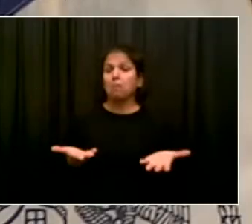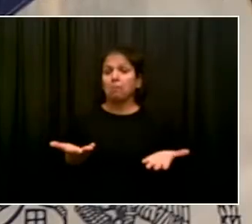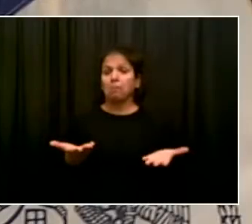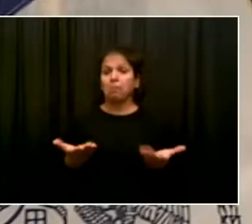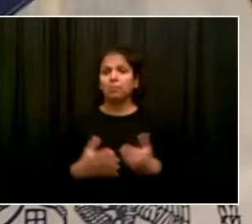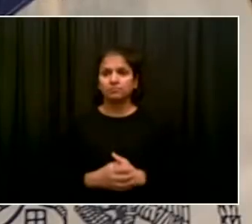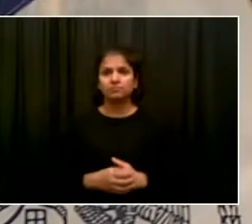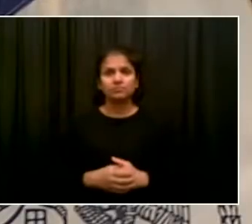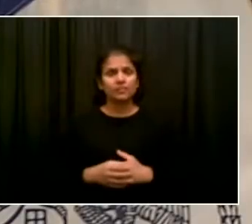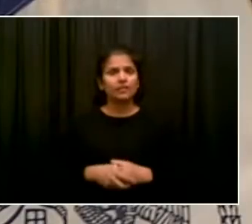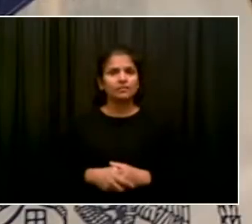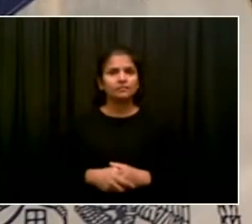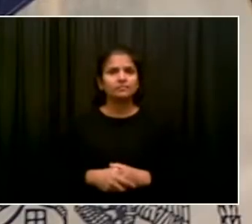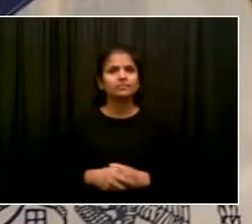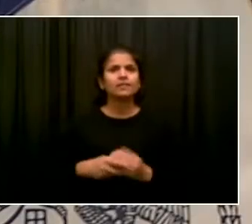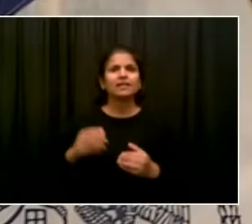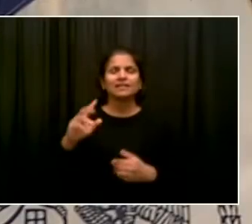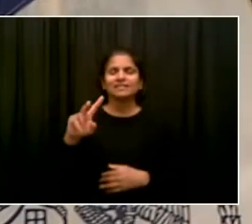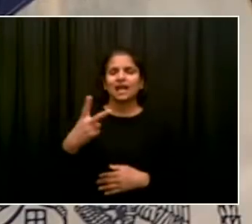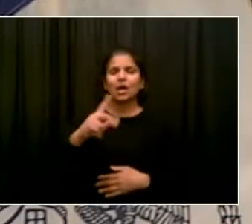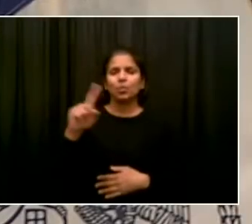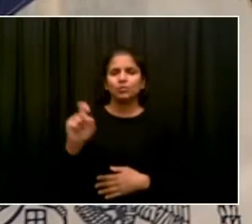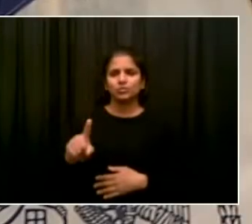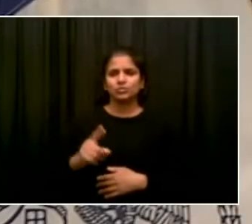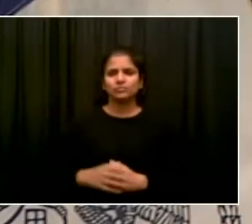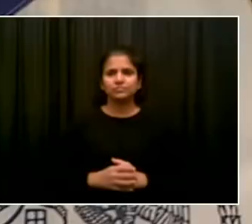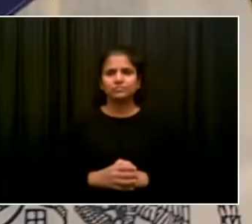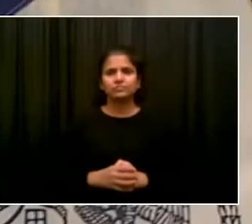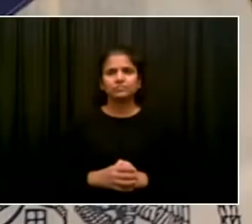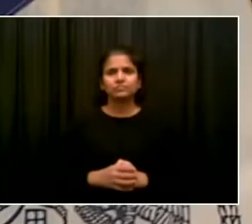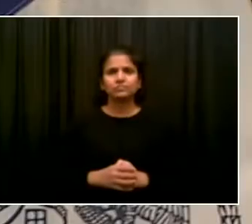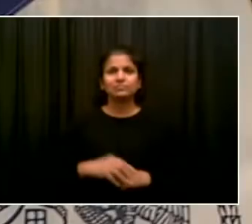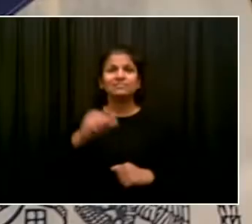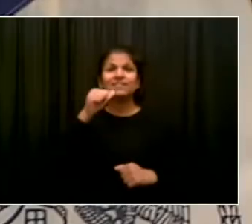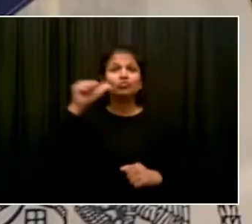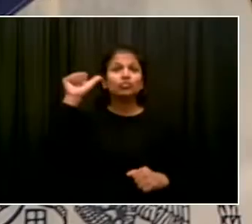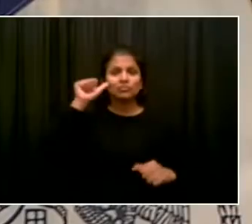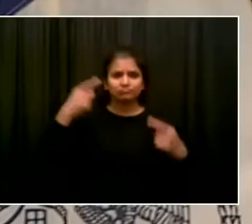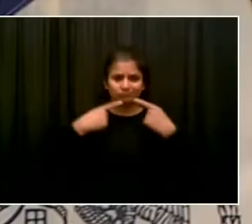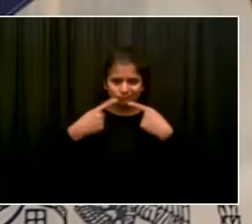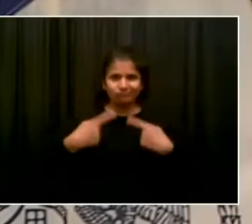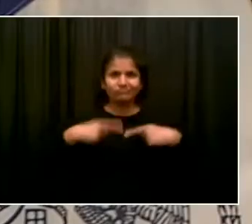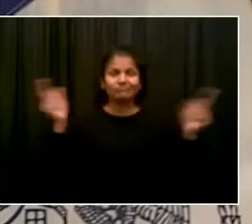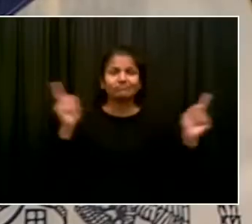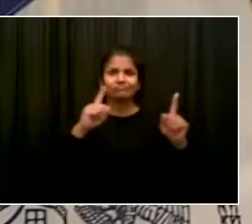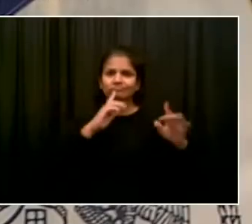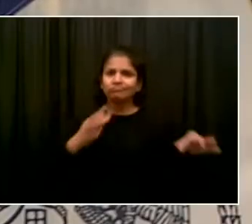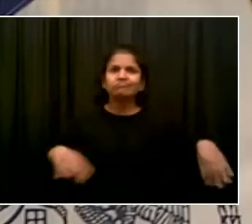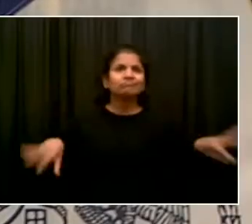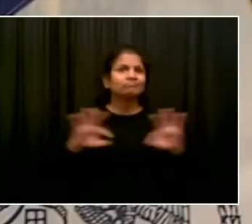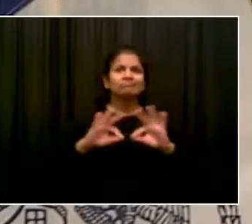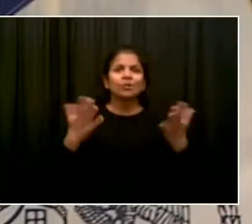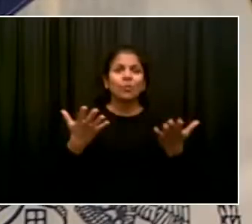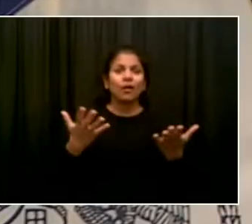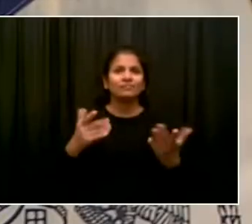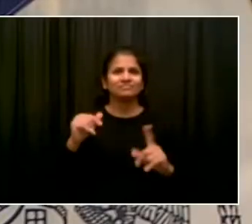LOT OF FAITH IN HIM. THAT IS IMPORTANT, CHOOSING LEADERS YOU FEEL YOU CAN WORWK E LLWITH. GO AHEAD, EMMA. MY SECOND